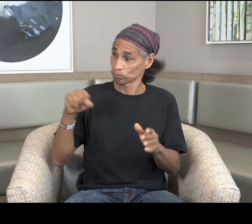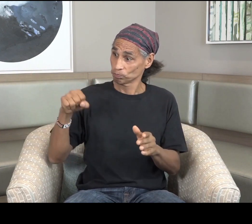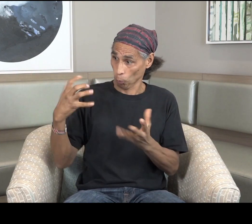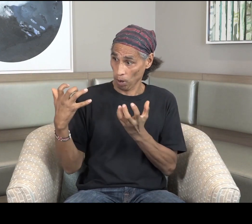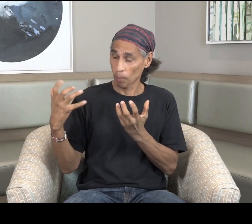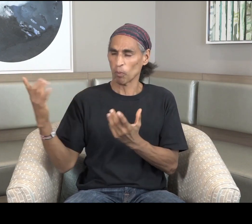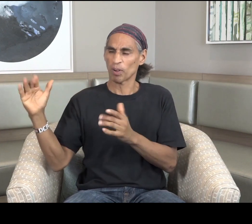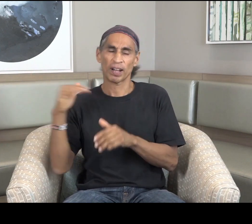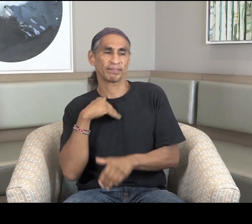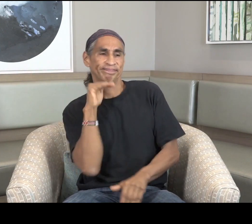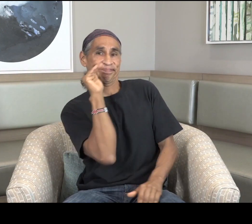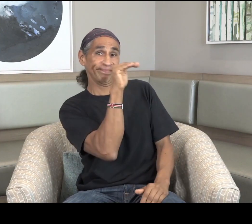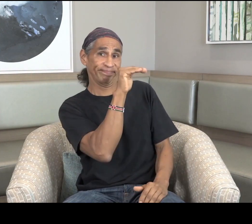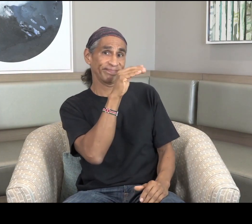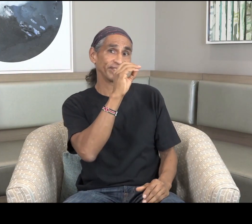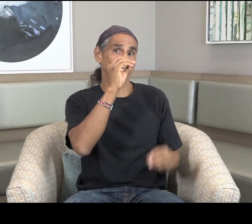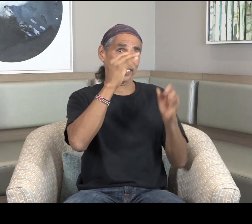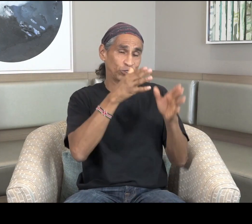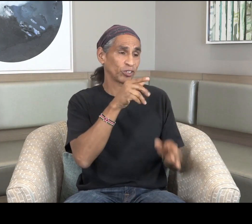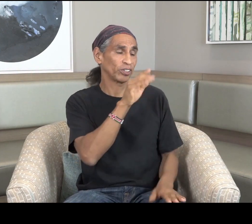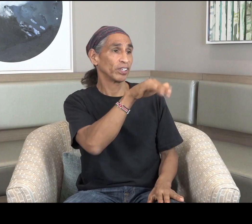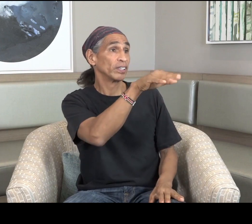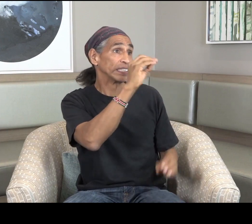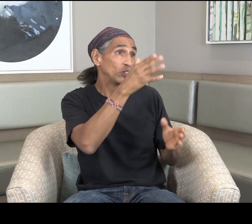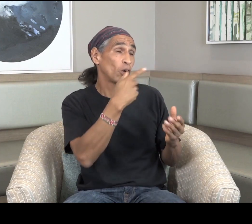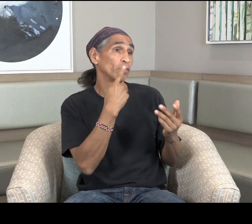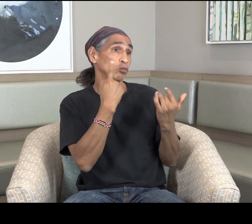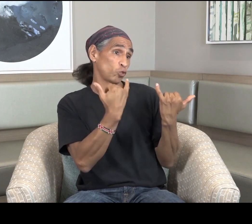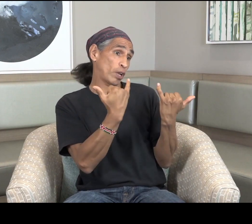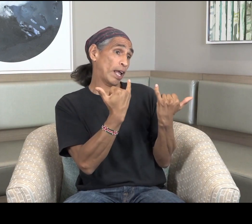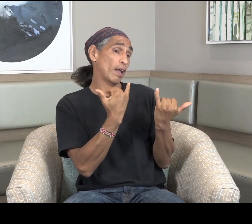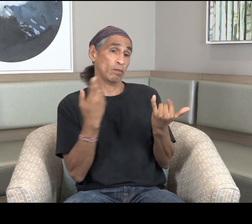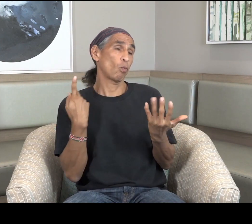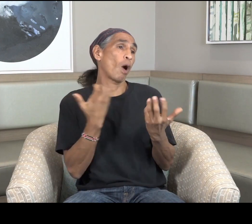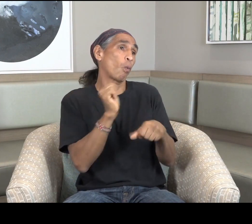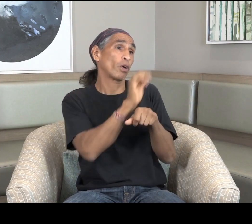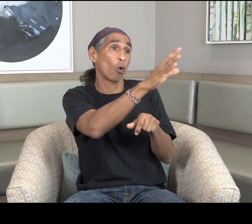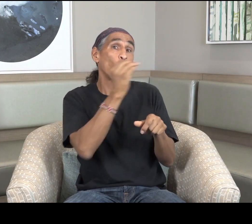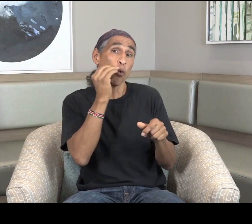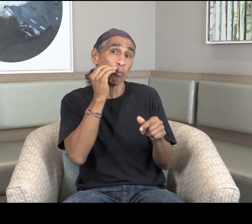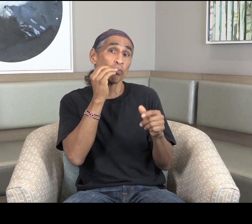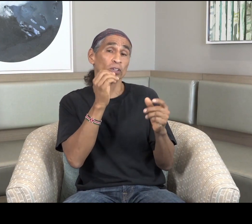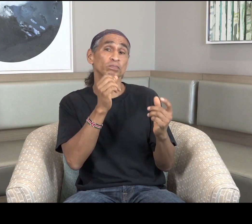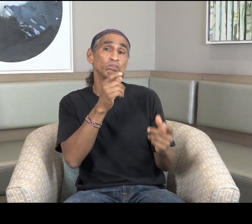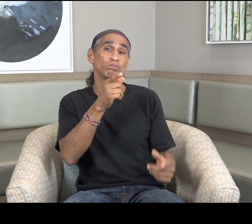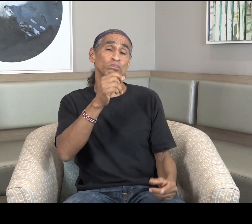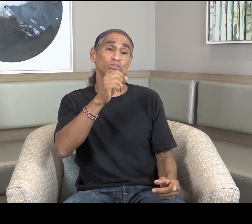if they wanted to go to do some work for this teacher. And you know we told the teacher, hey we can go to your home,